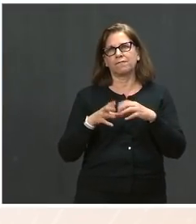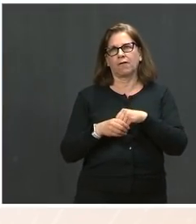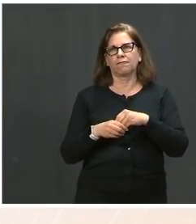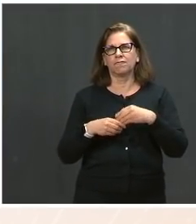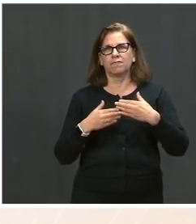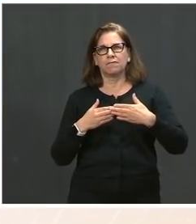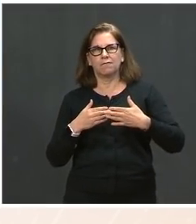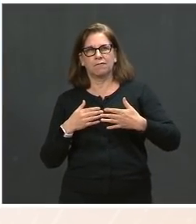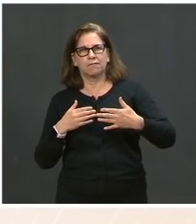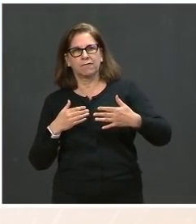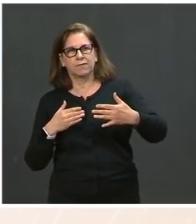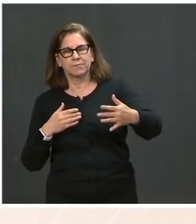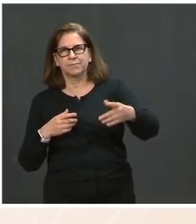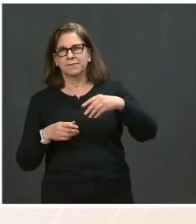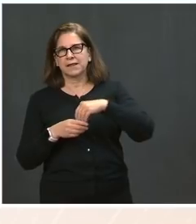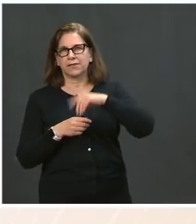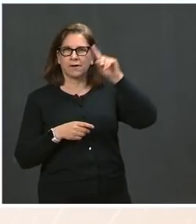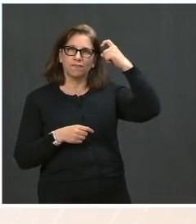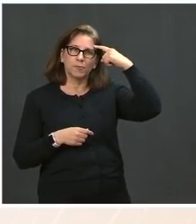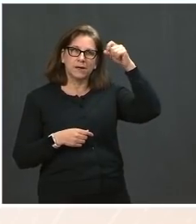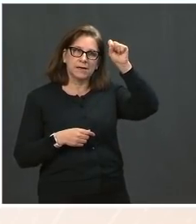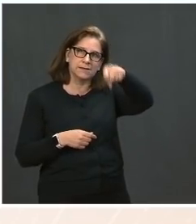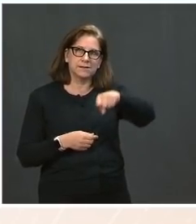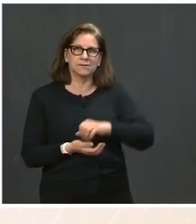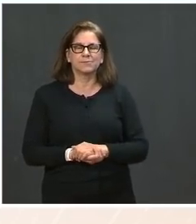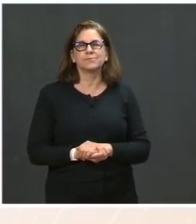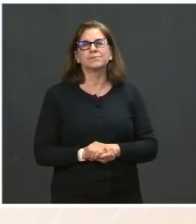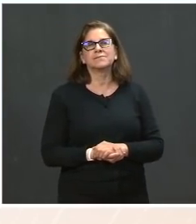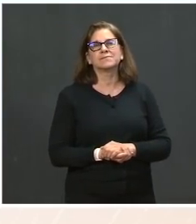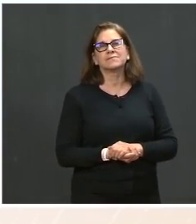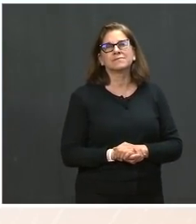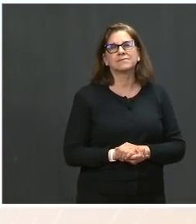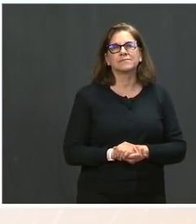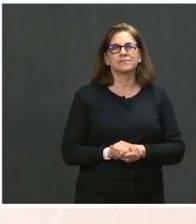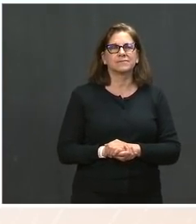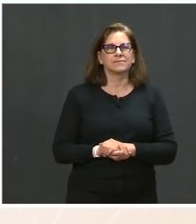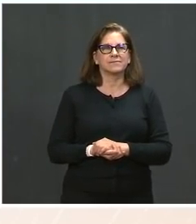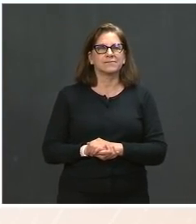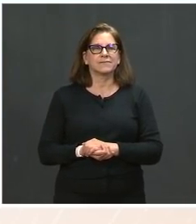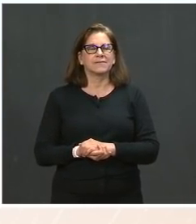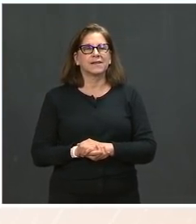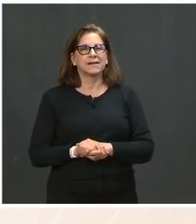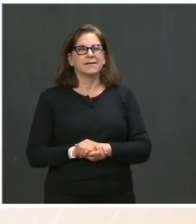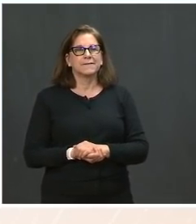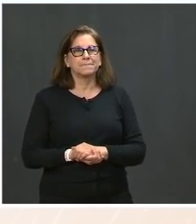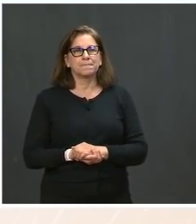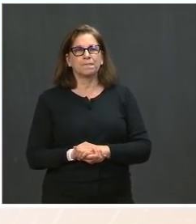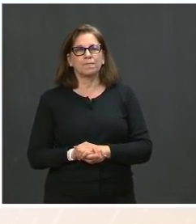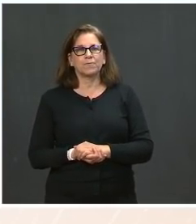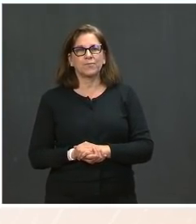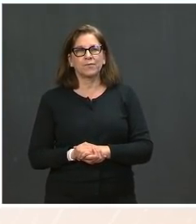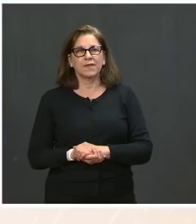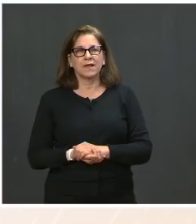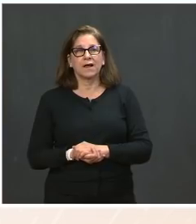Go ahead. The Press: Just following on what Tam said: In the President's meeting -- the President is supposed to meet with the Japanese Prime Minister next Friday.